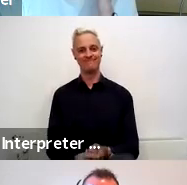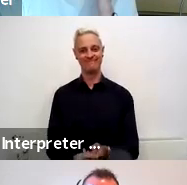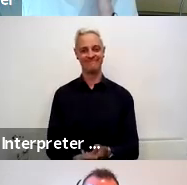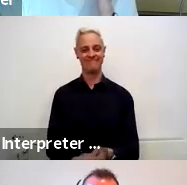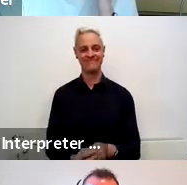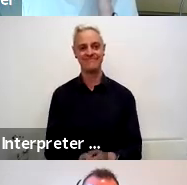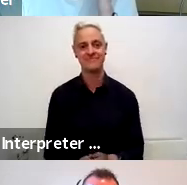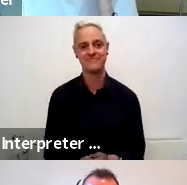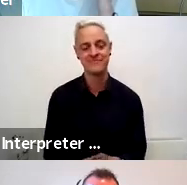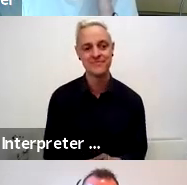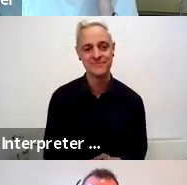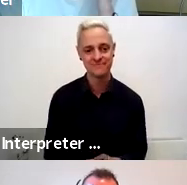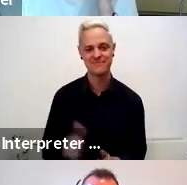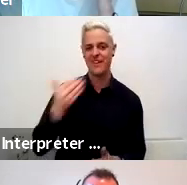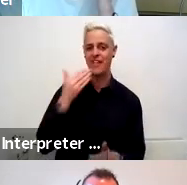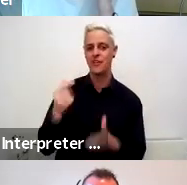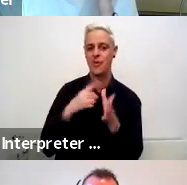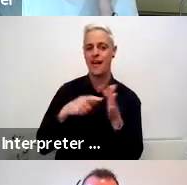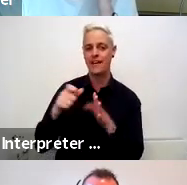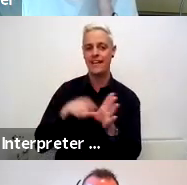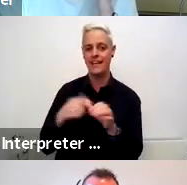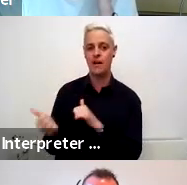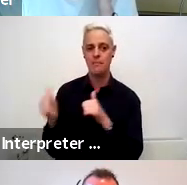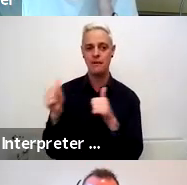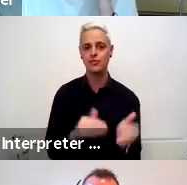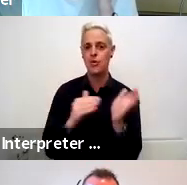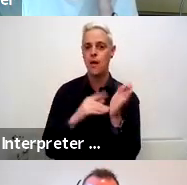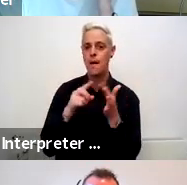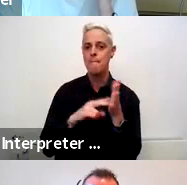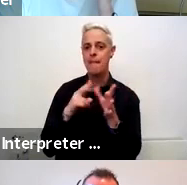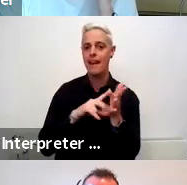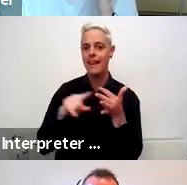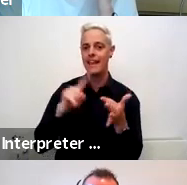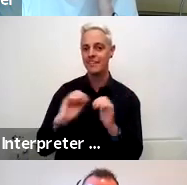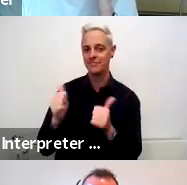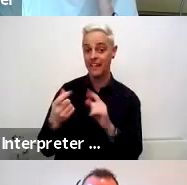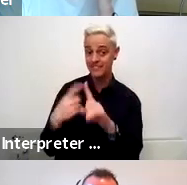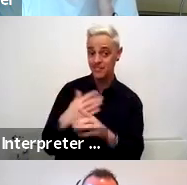Okay. Okay. And then we're Melanie if you want to answer this question.